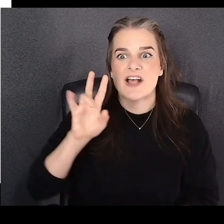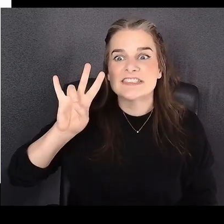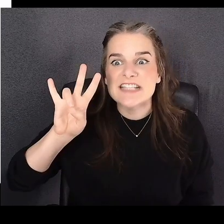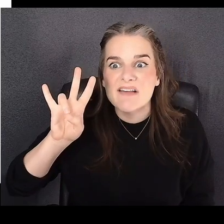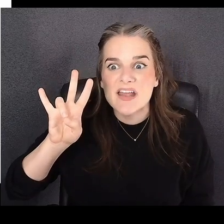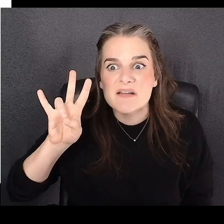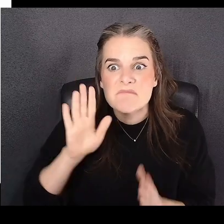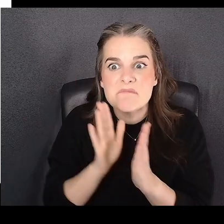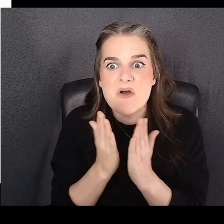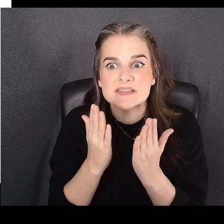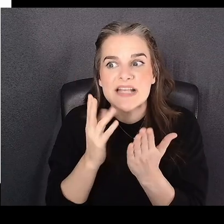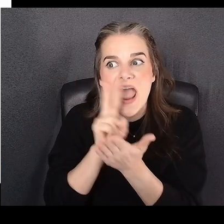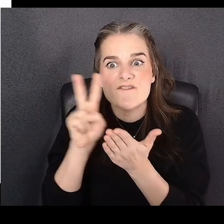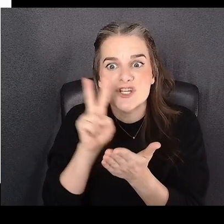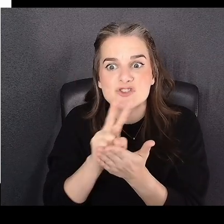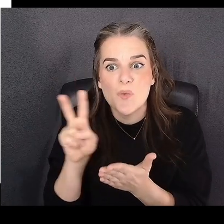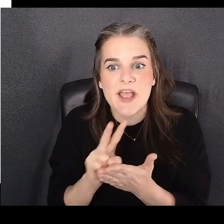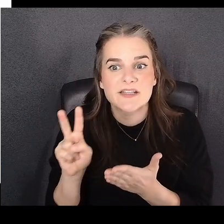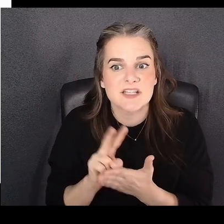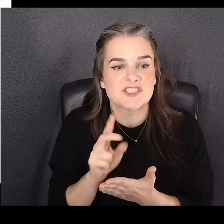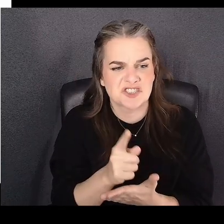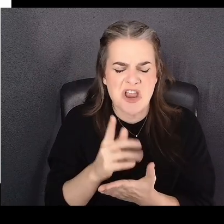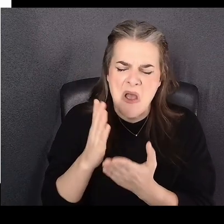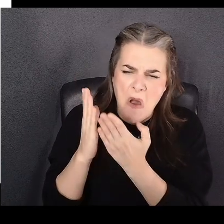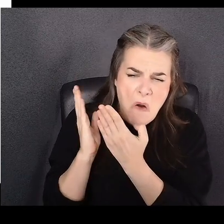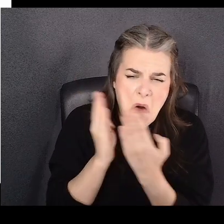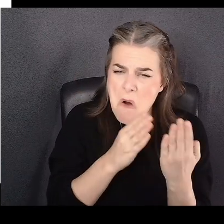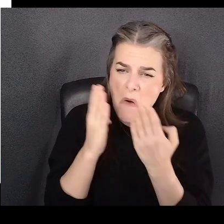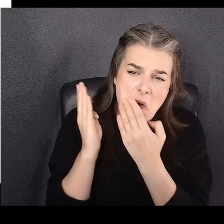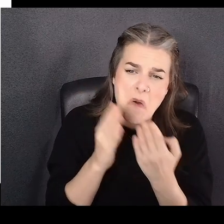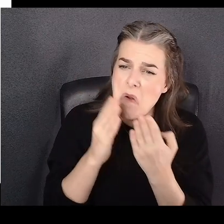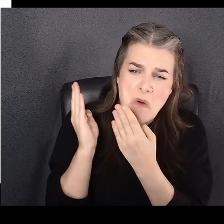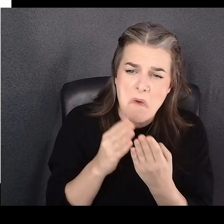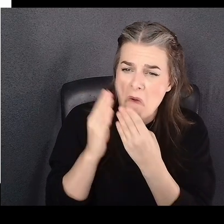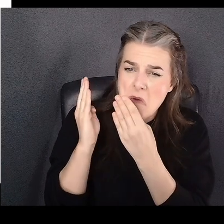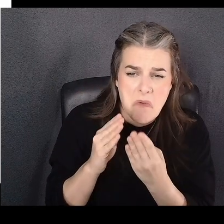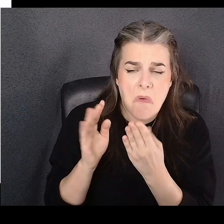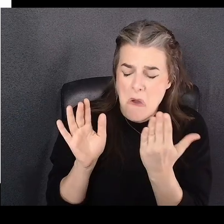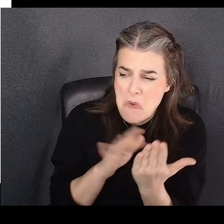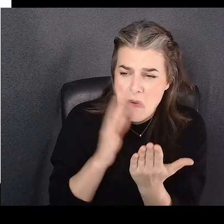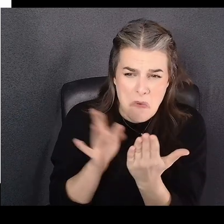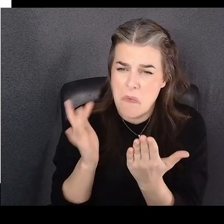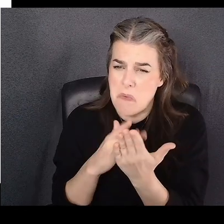This lady was nonstop on it, and I absolutely love it. And she still uses it to this day. She's able to do it independently.